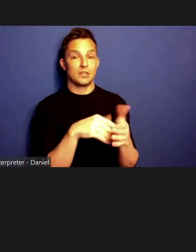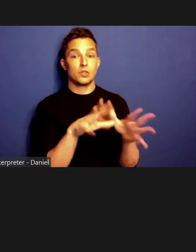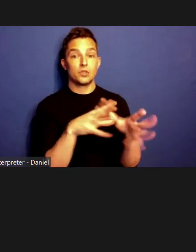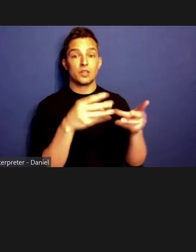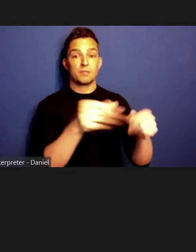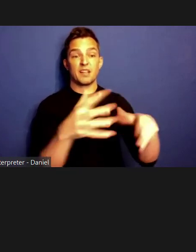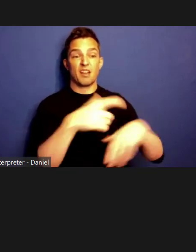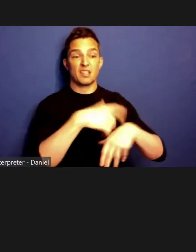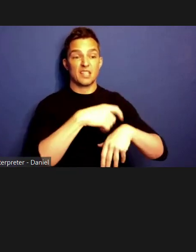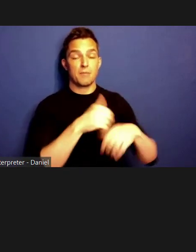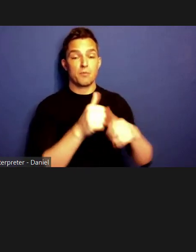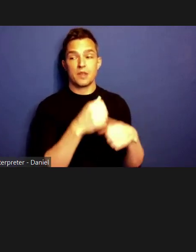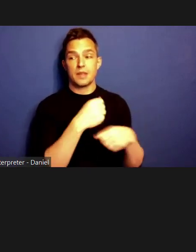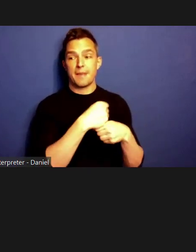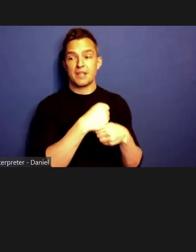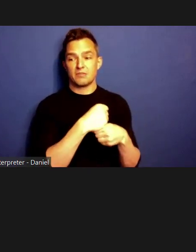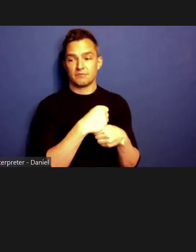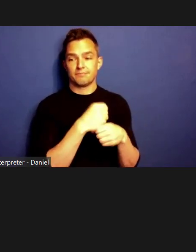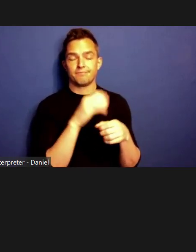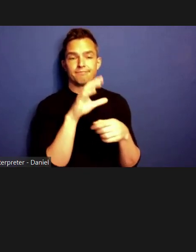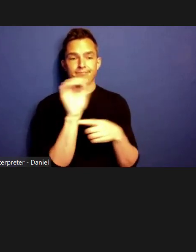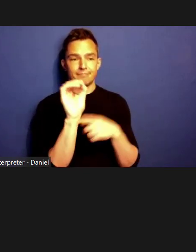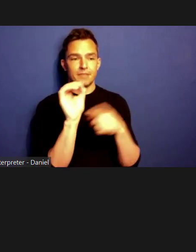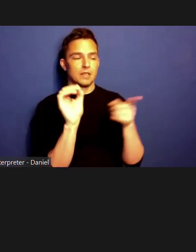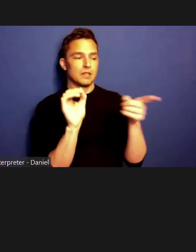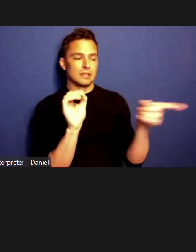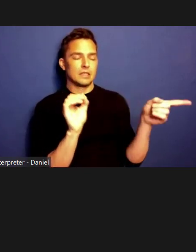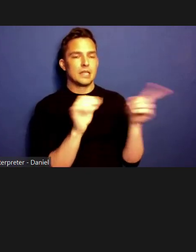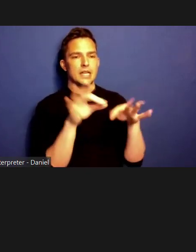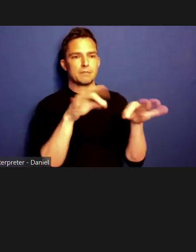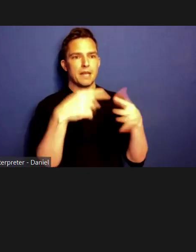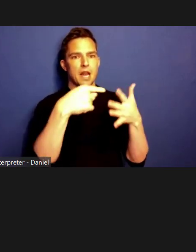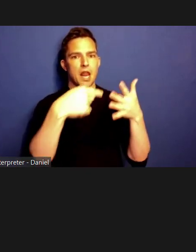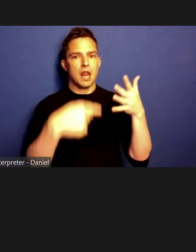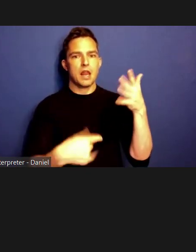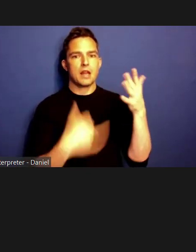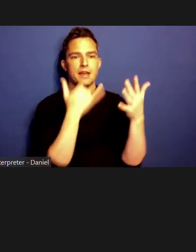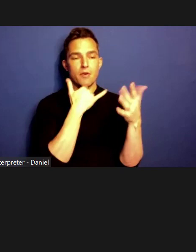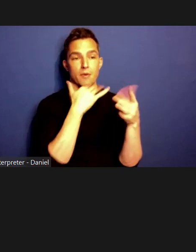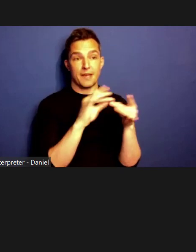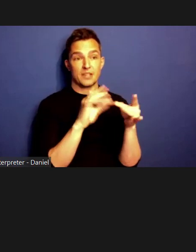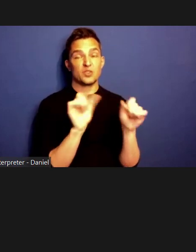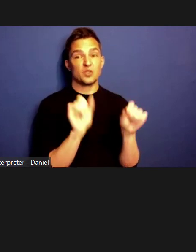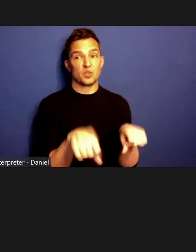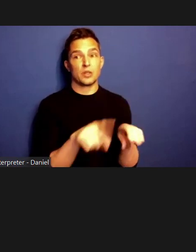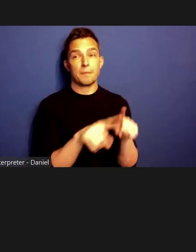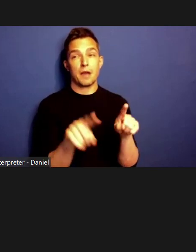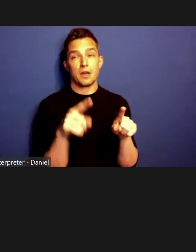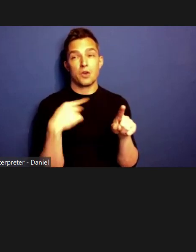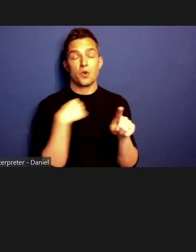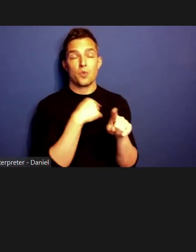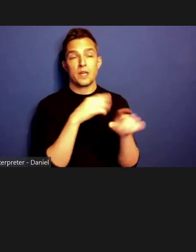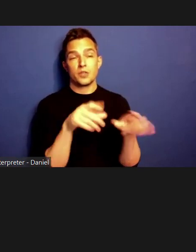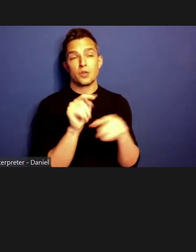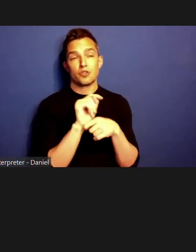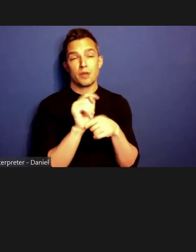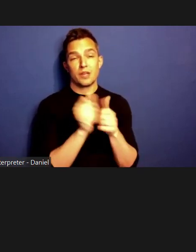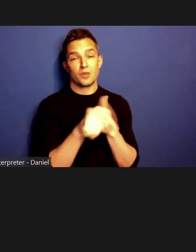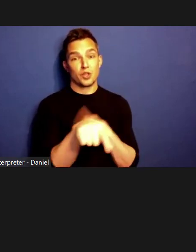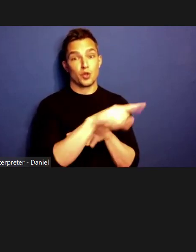all of these different error messages, but when we do a training with you all or when an audiologist does a training with you all, they